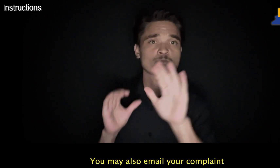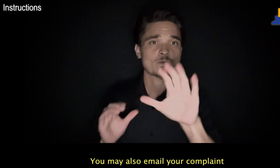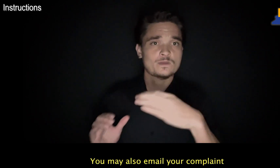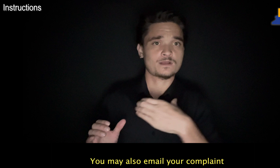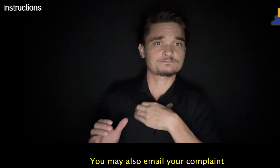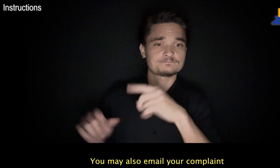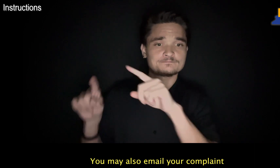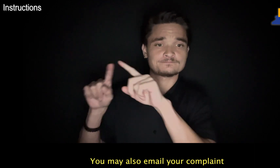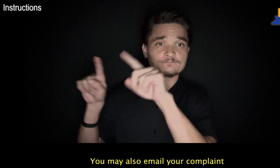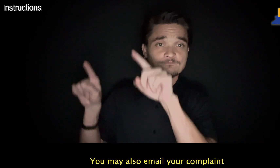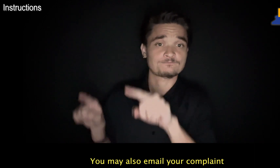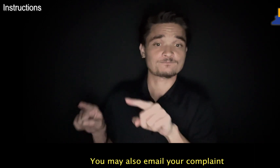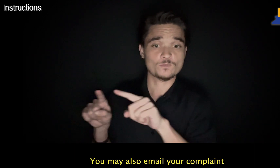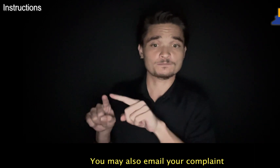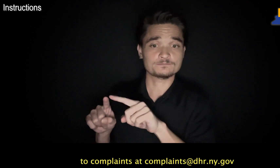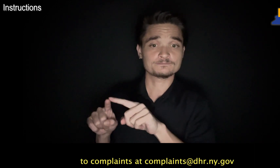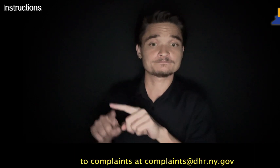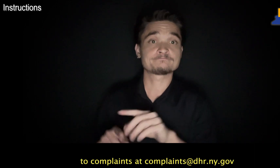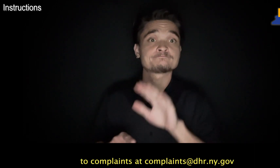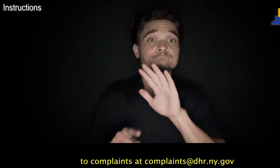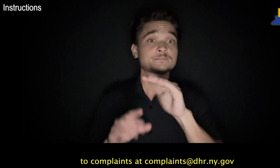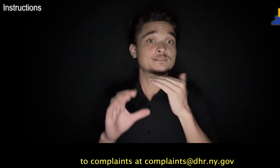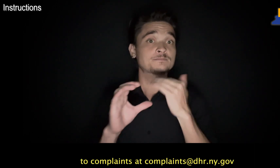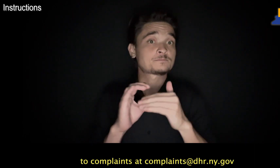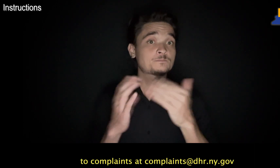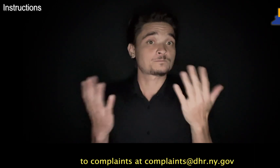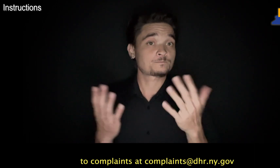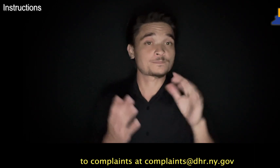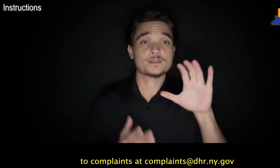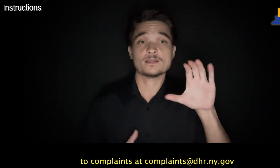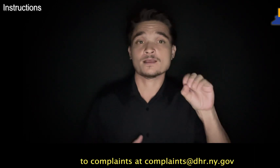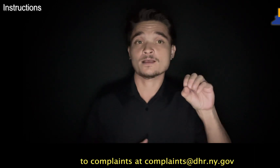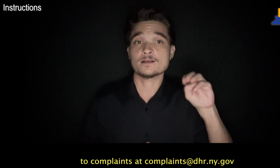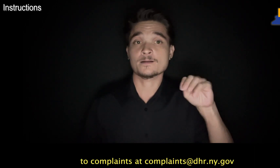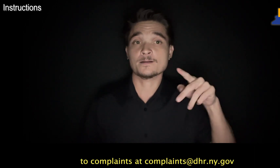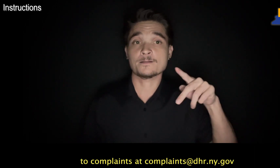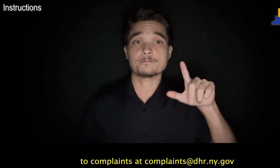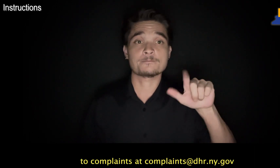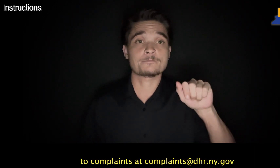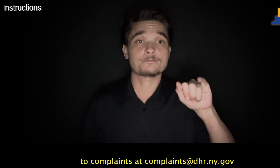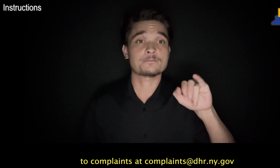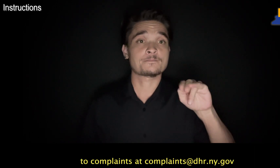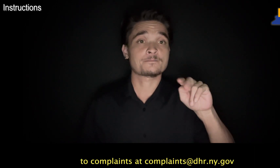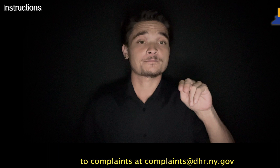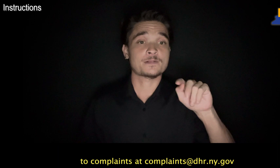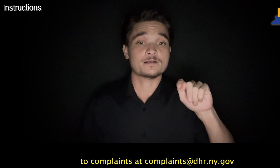You may also email your complaint to complaints at complaints@dhr.ny.gov